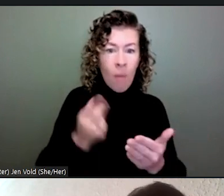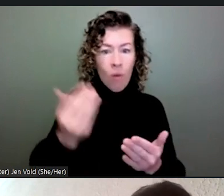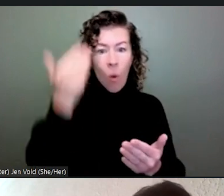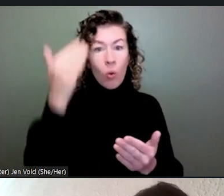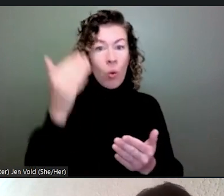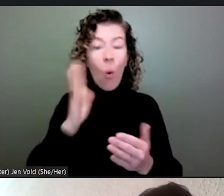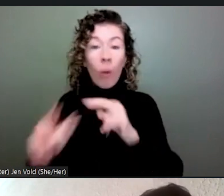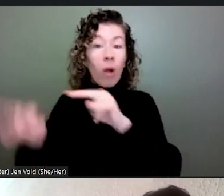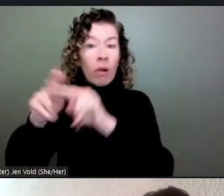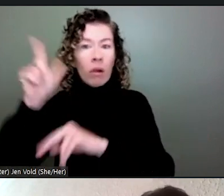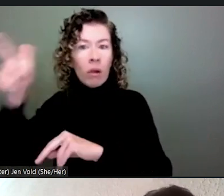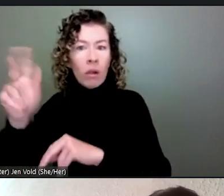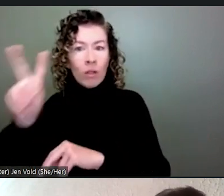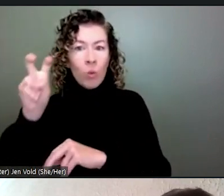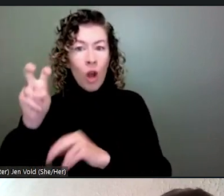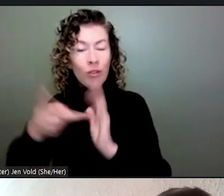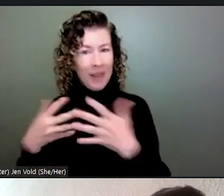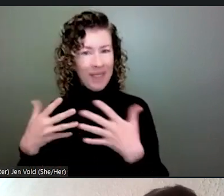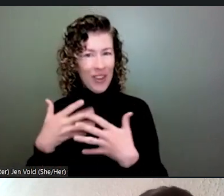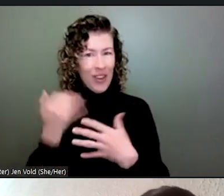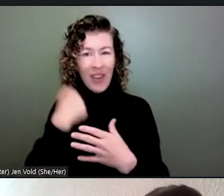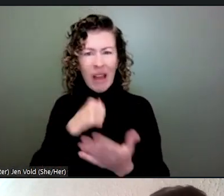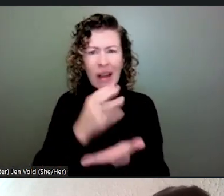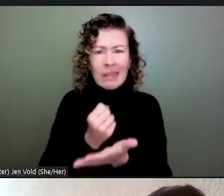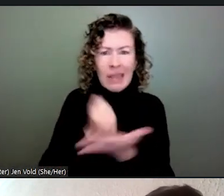So there's kind of fear that if you don't take advantage now, the prices will go up.